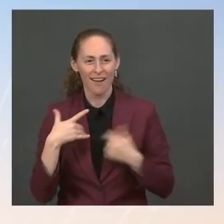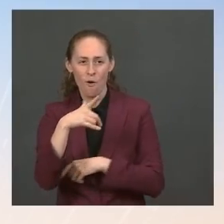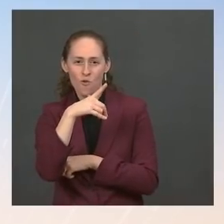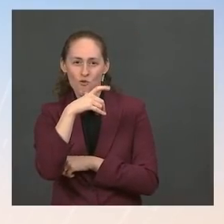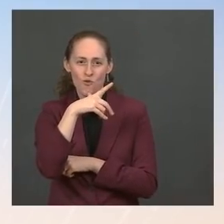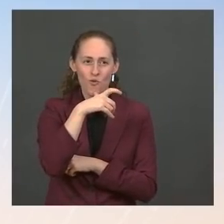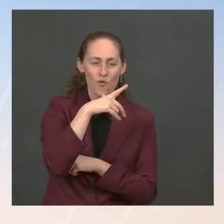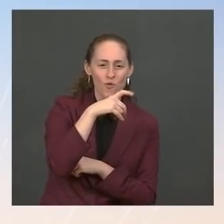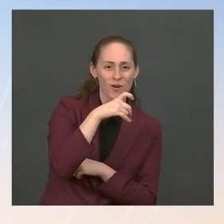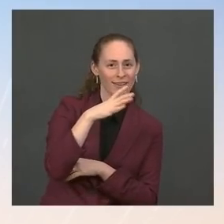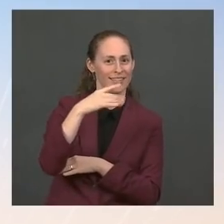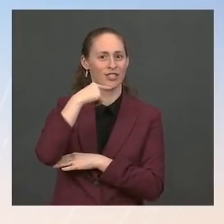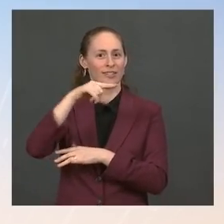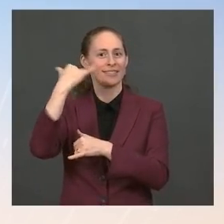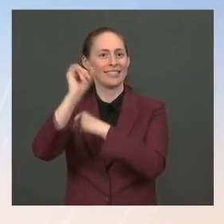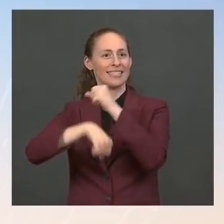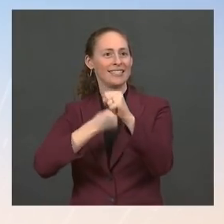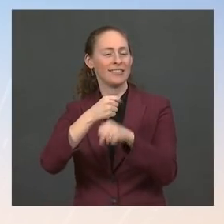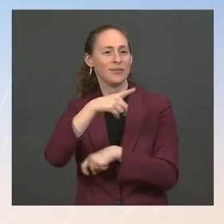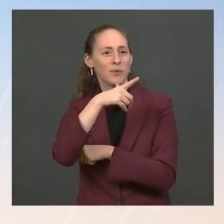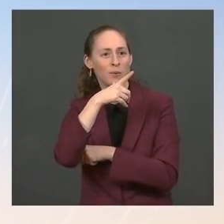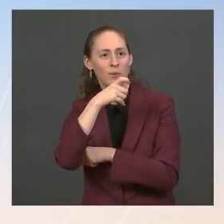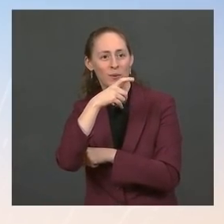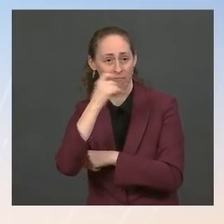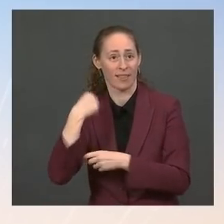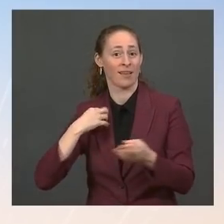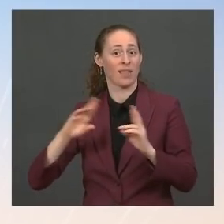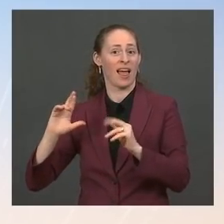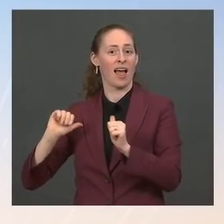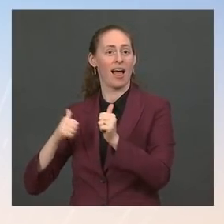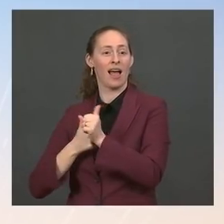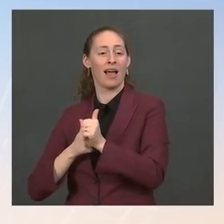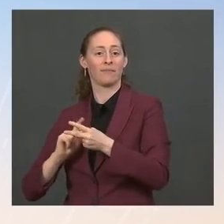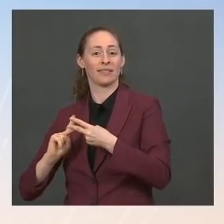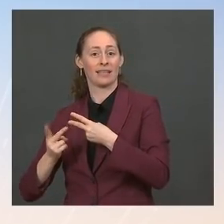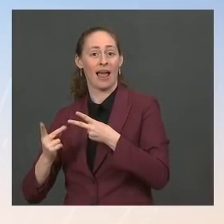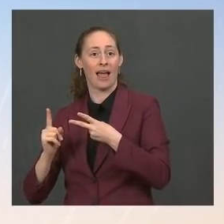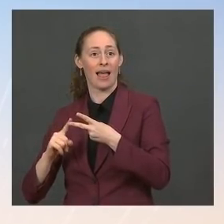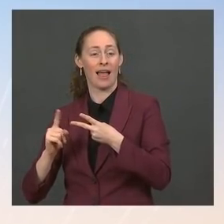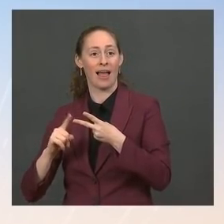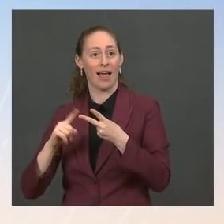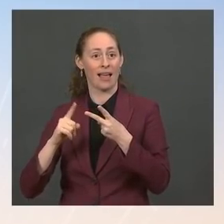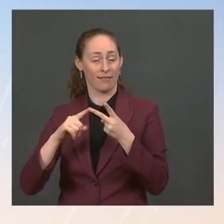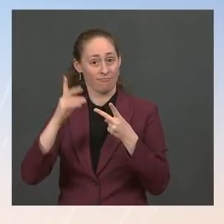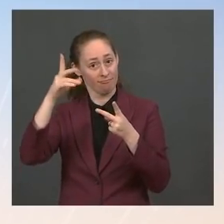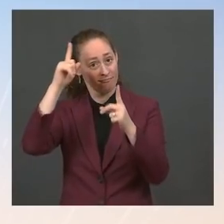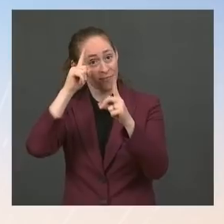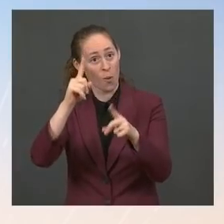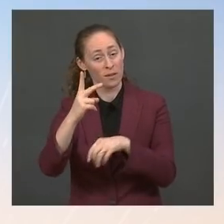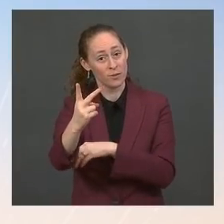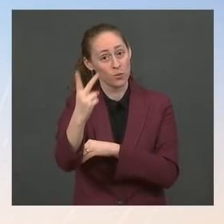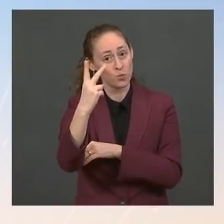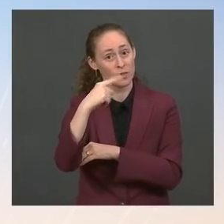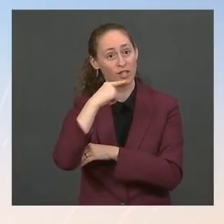Did you all know there's always an alternate? Two lives are actually -- two turkey lives are actually saved -- which were raised in Jasper, Indiana.